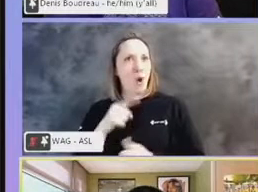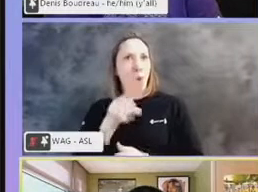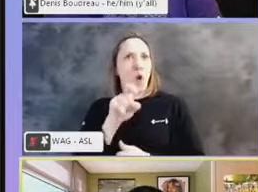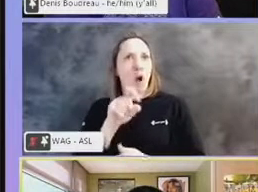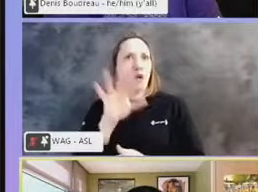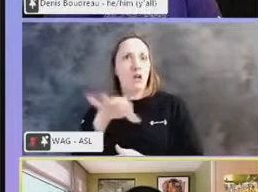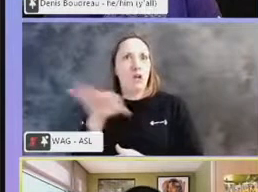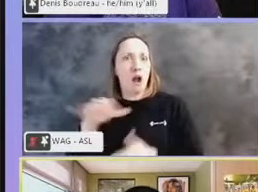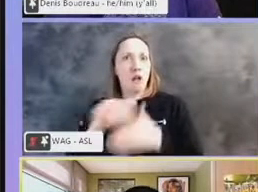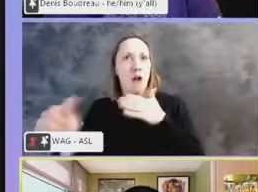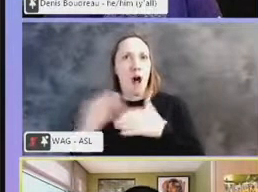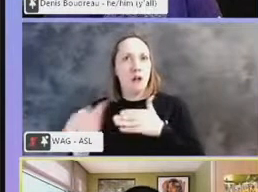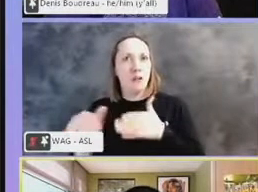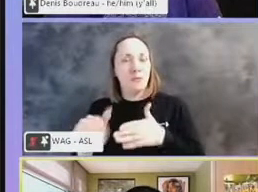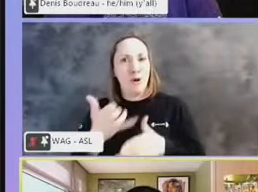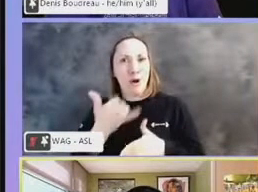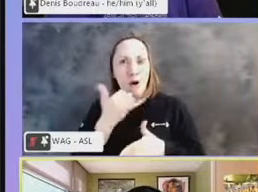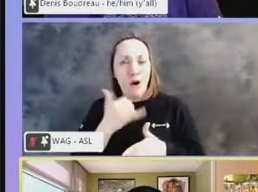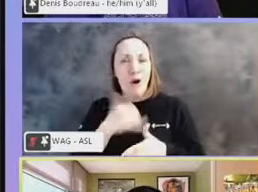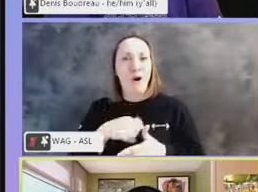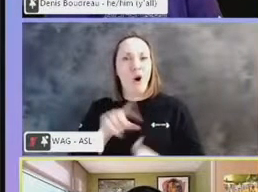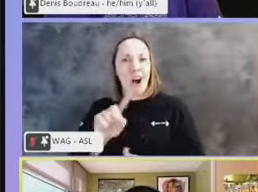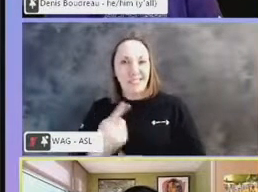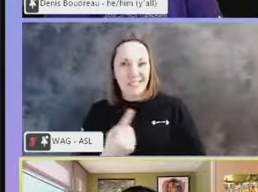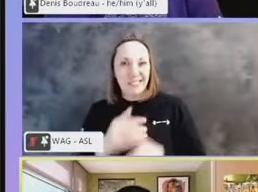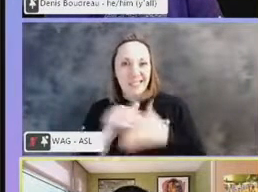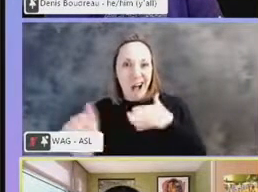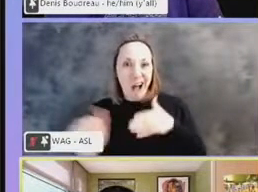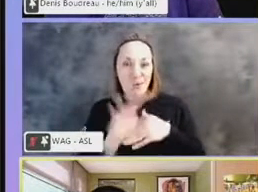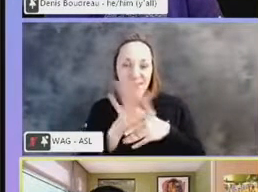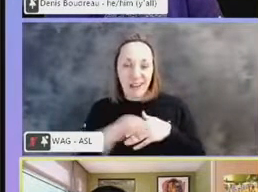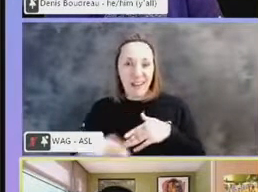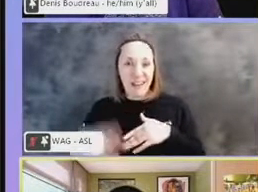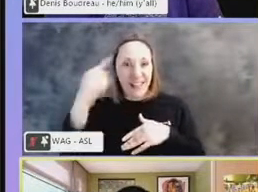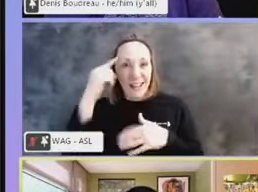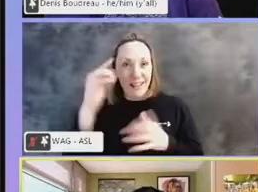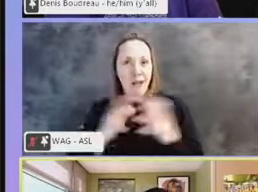about the price at 199. They thought at dollar 99. They